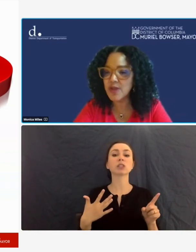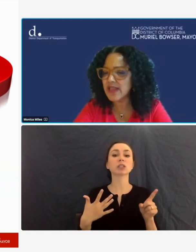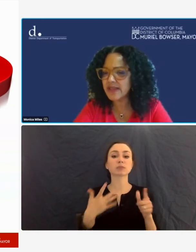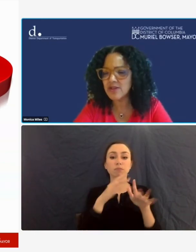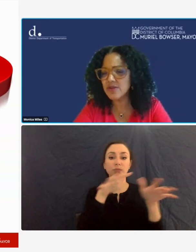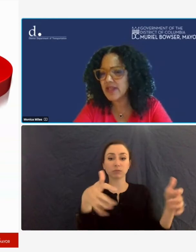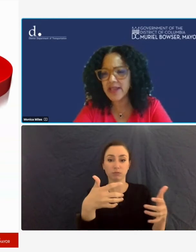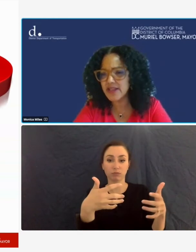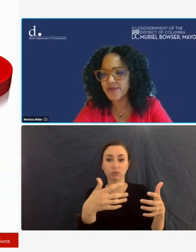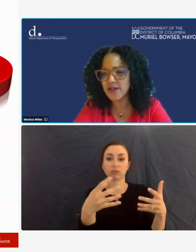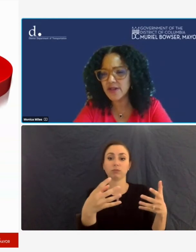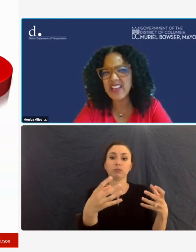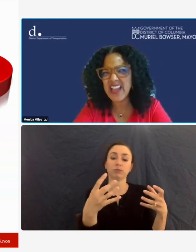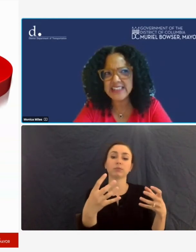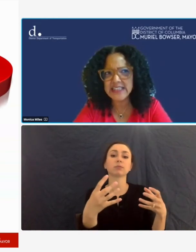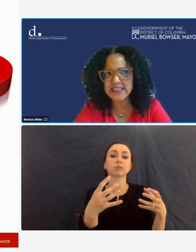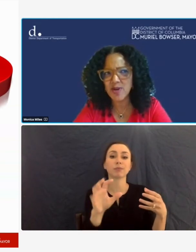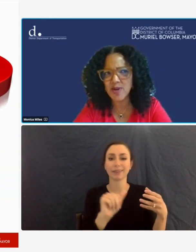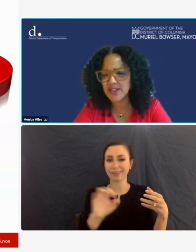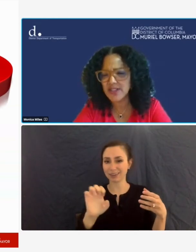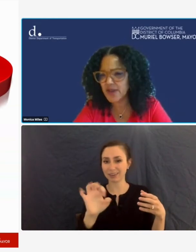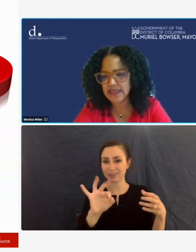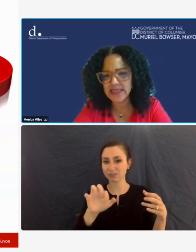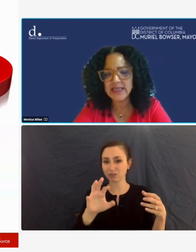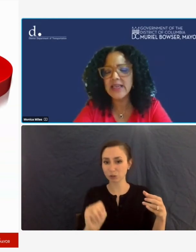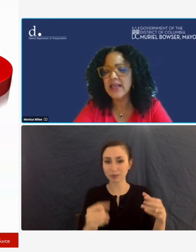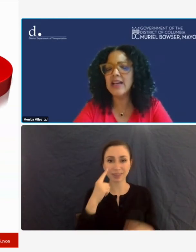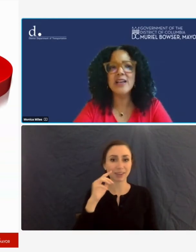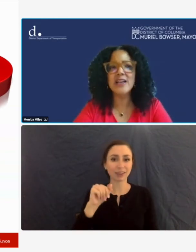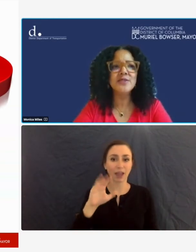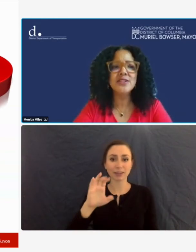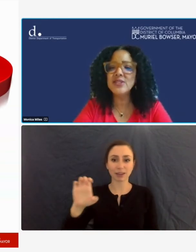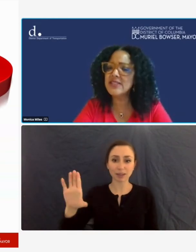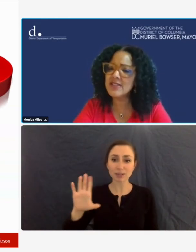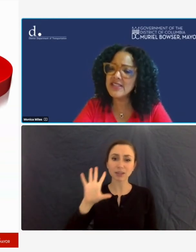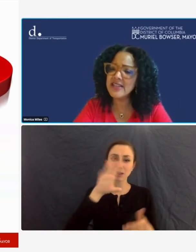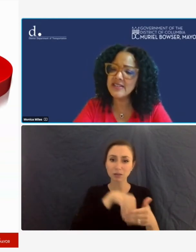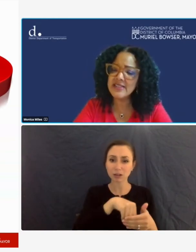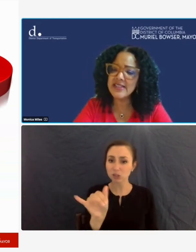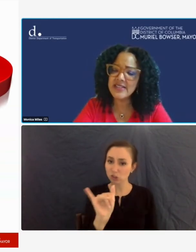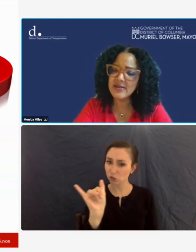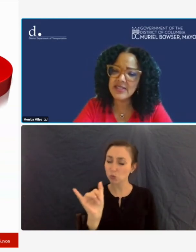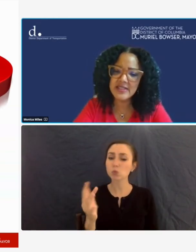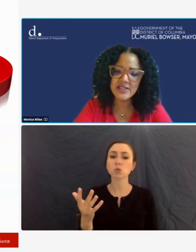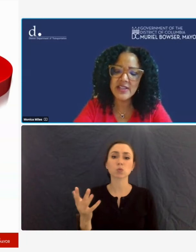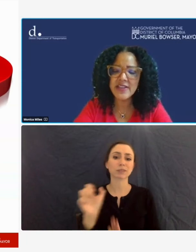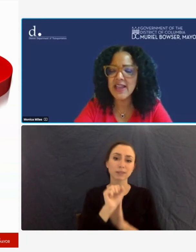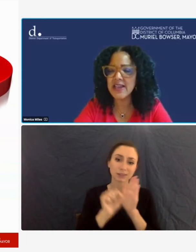that included a e firm i think acec participated in it um so did some state state dots they had